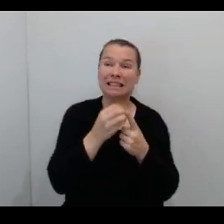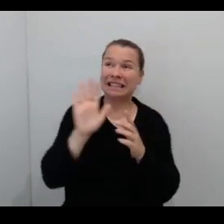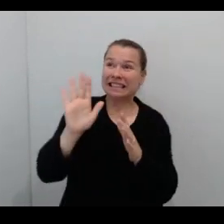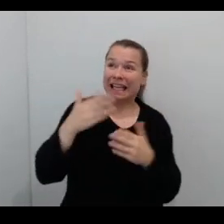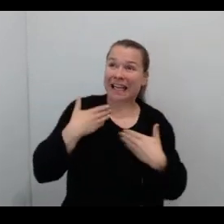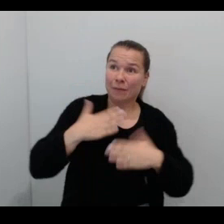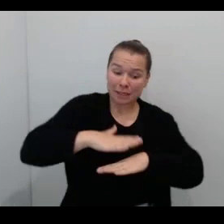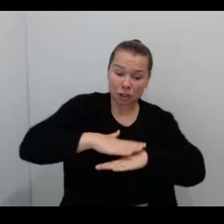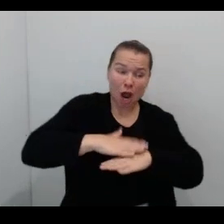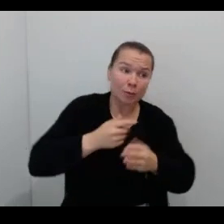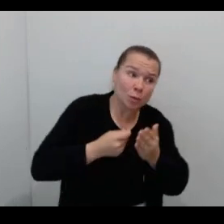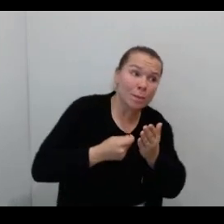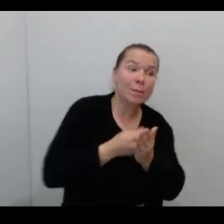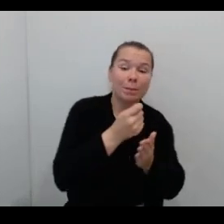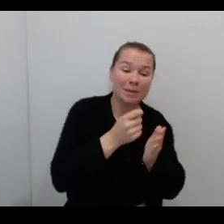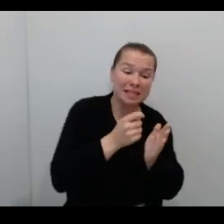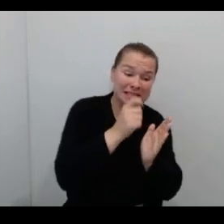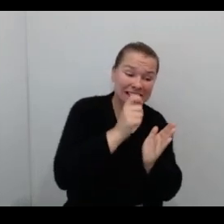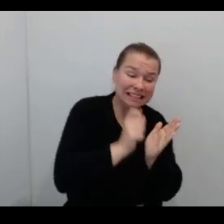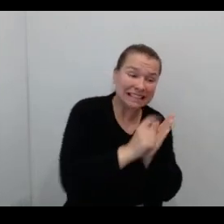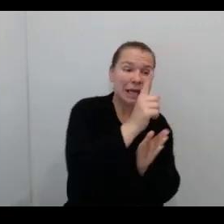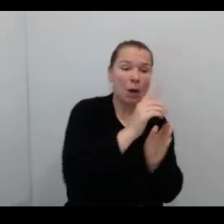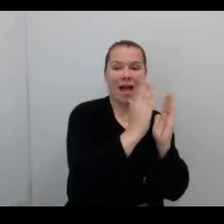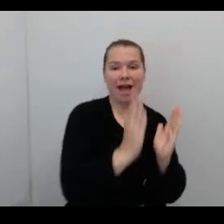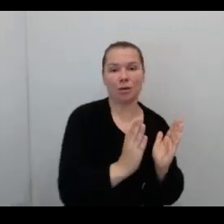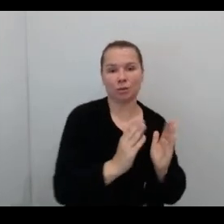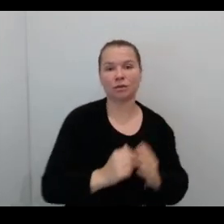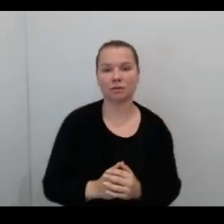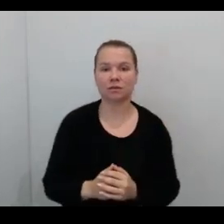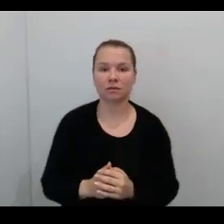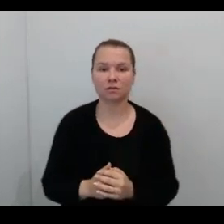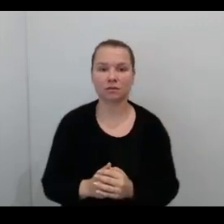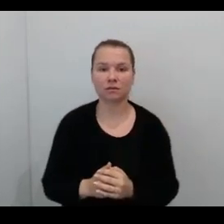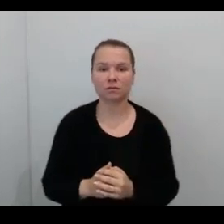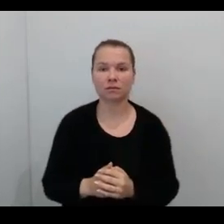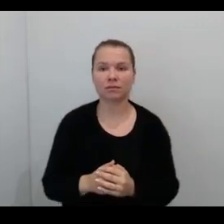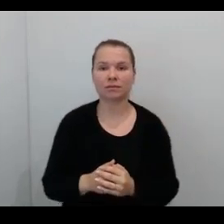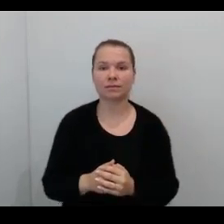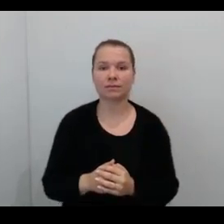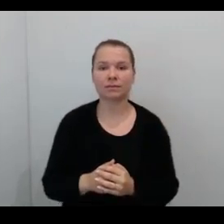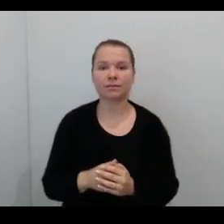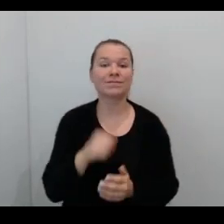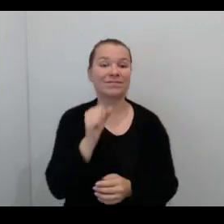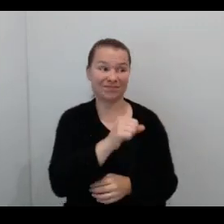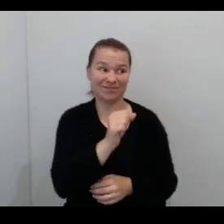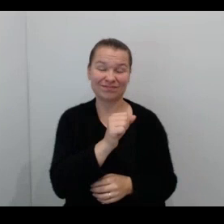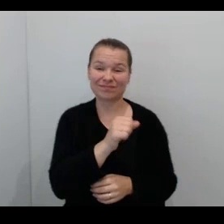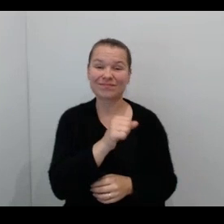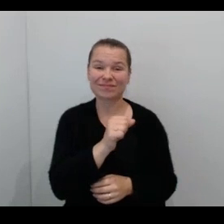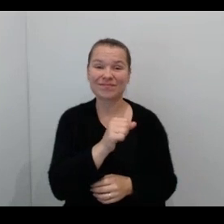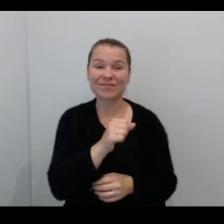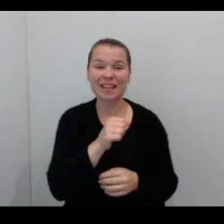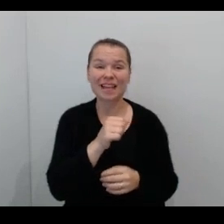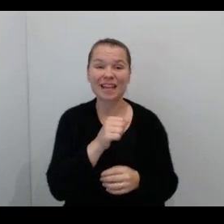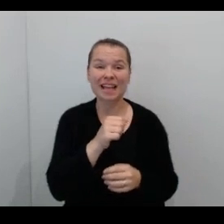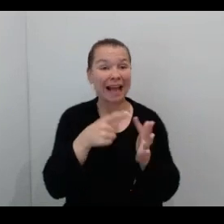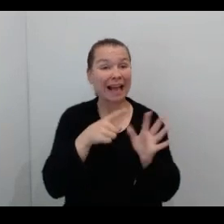Another key point when you said suitable to the client, often you see banks or lenders